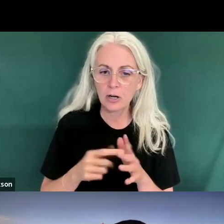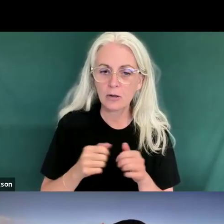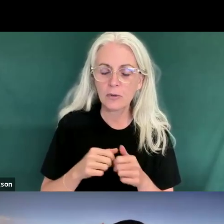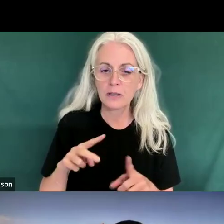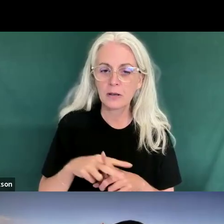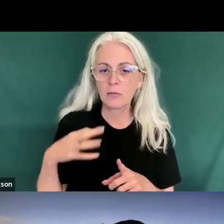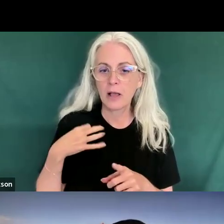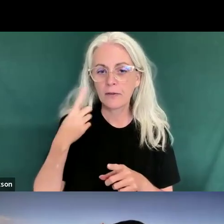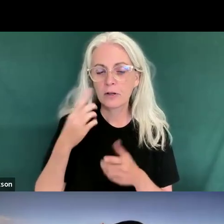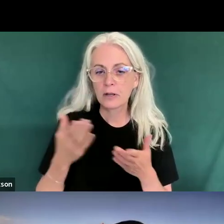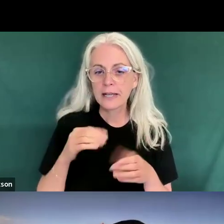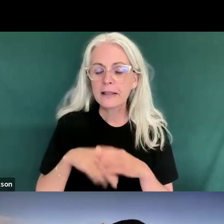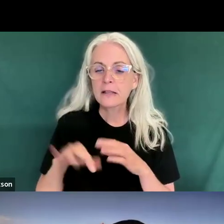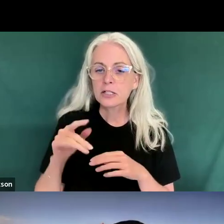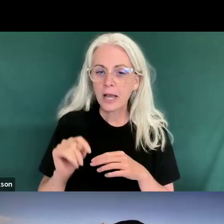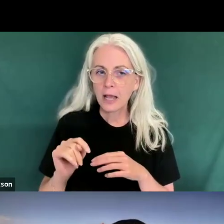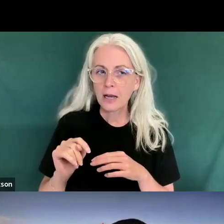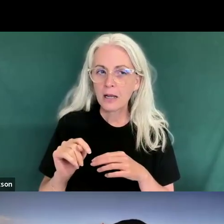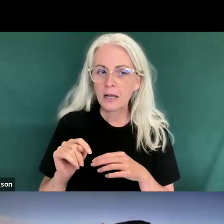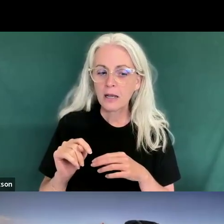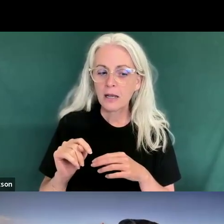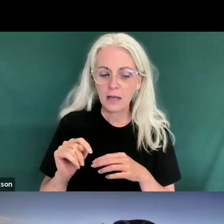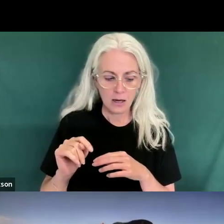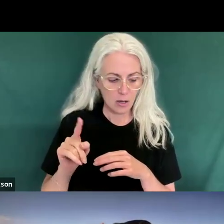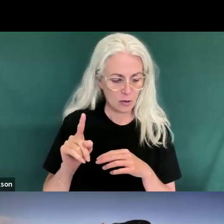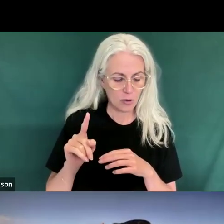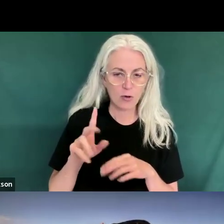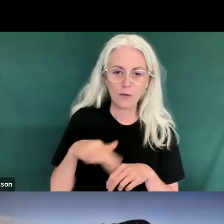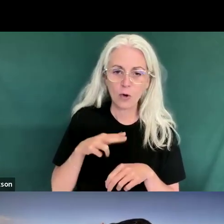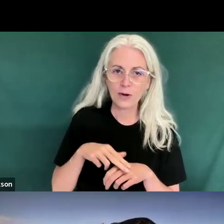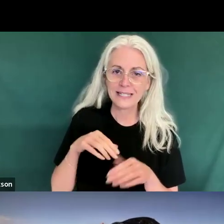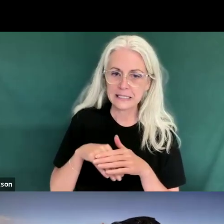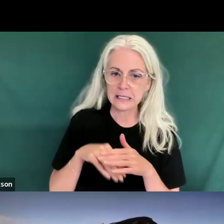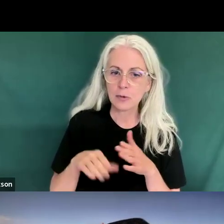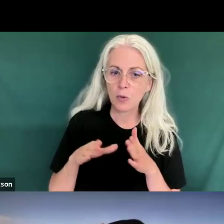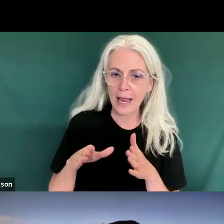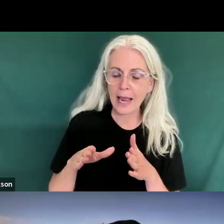for services. That's in the chat, you know, there's of course, an accessible way to apply